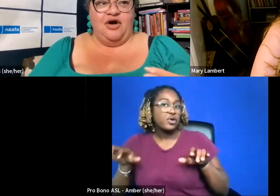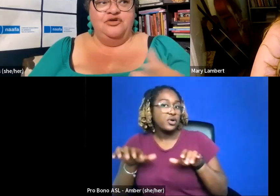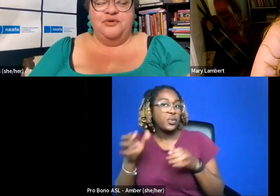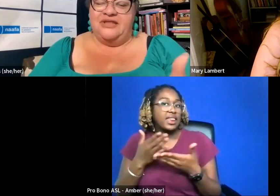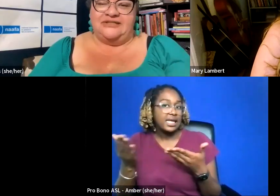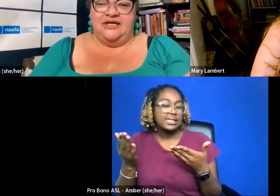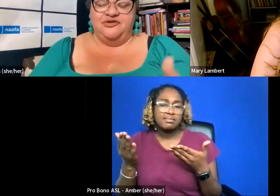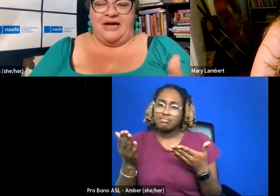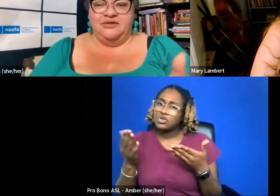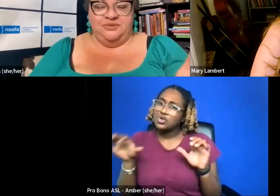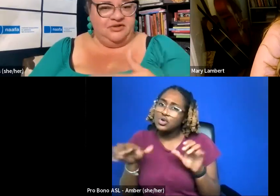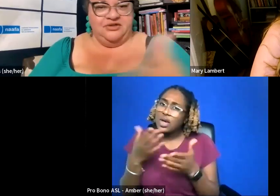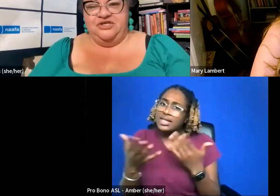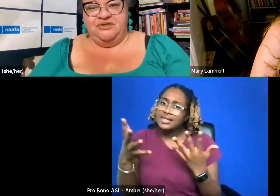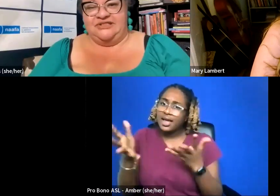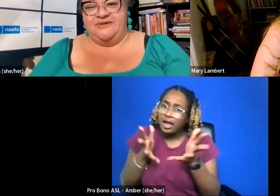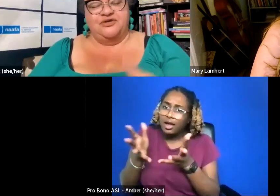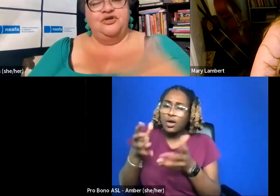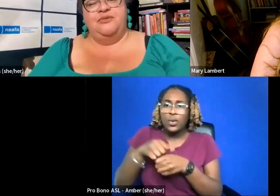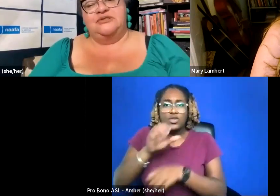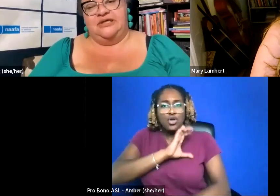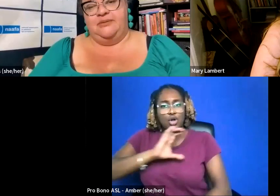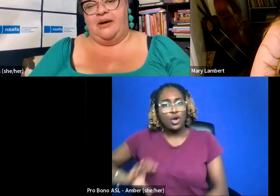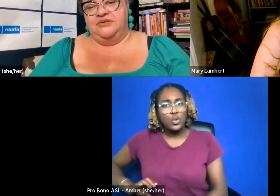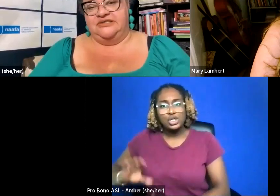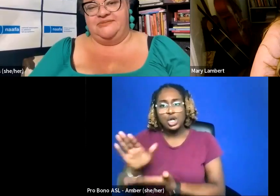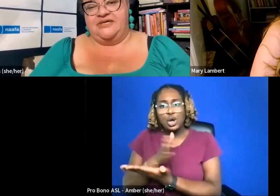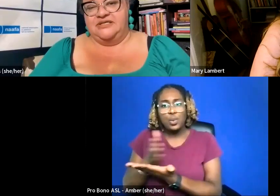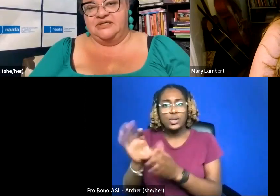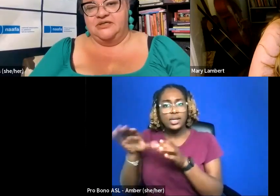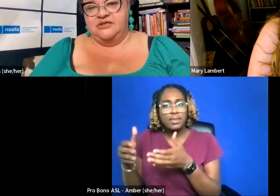are you doing things that interact with the Christian music space? Are you mostly in the pop music space?